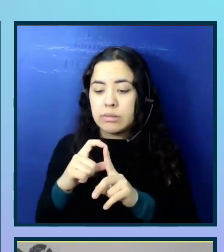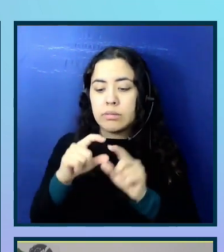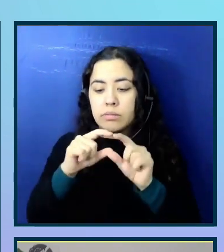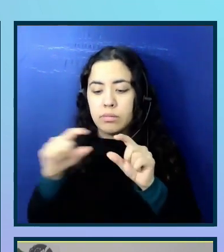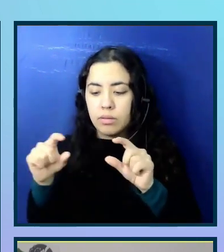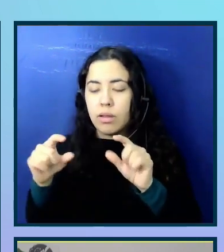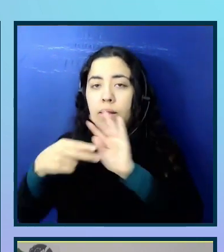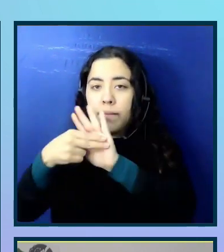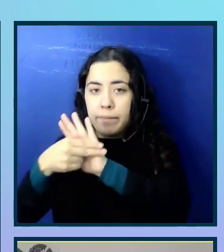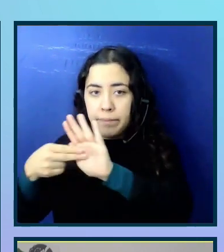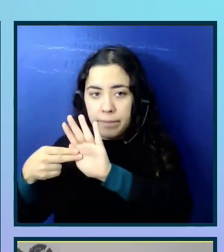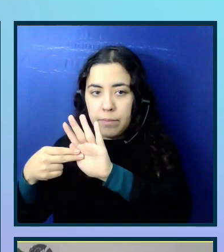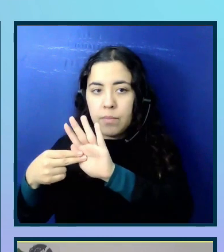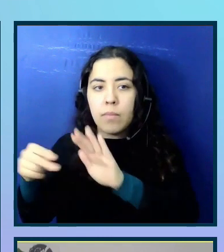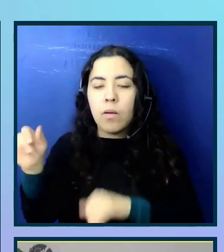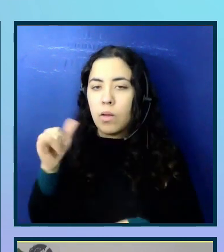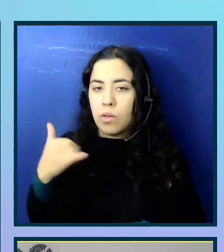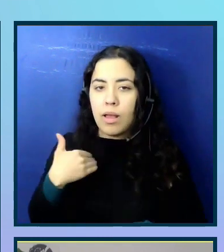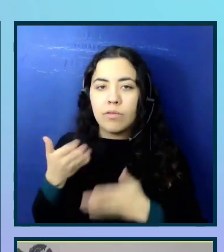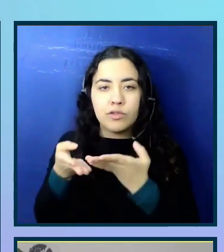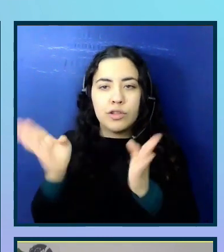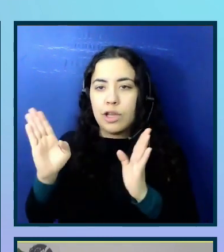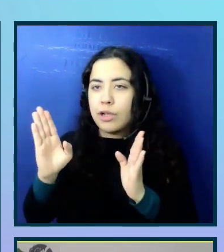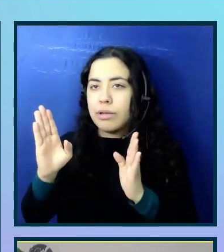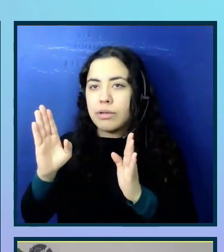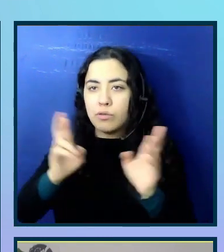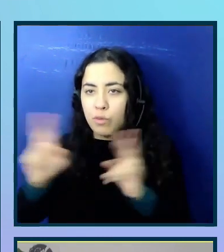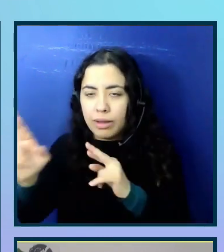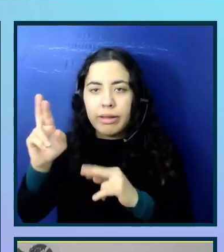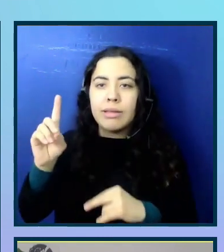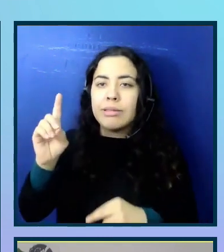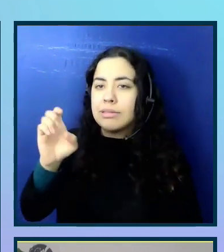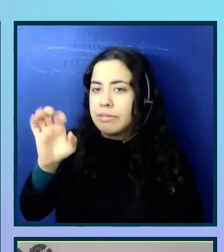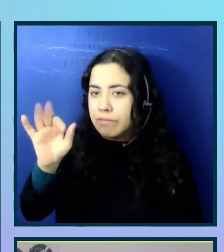I will also have those generic classics, like default, focus, filled, read only or disabled.